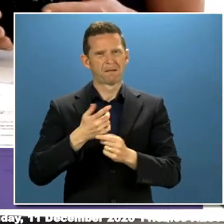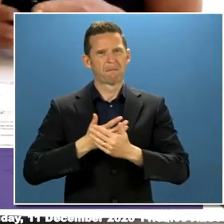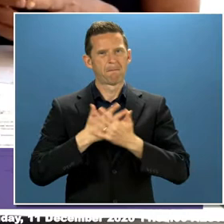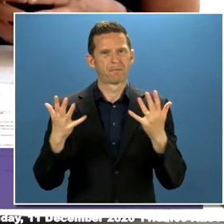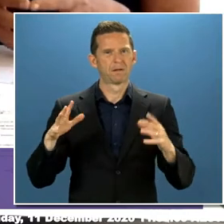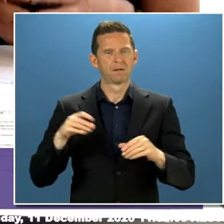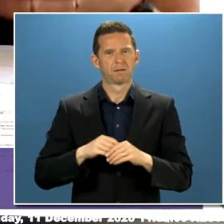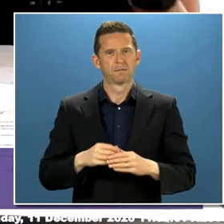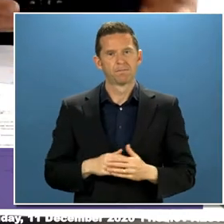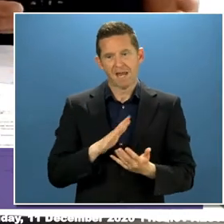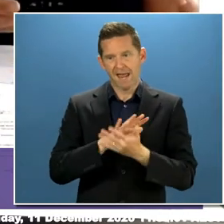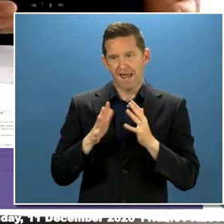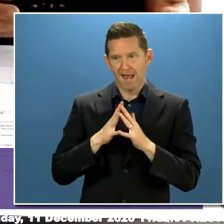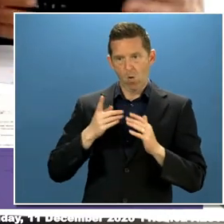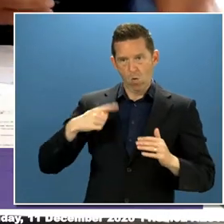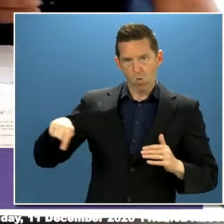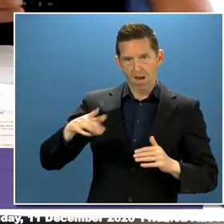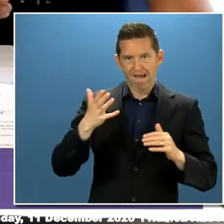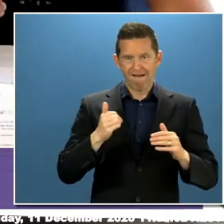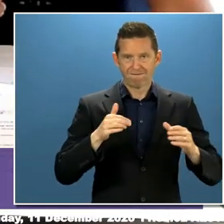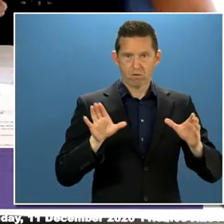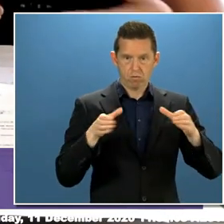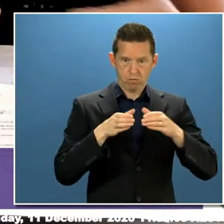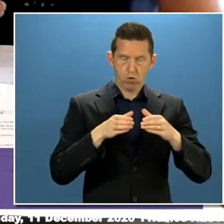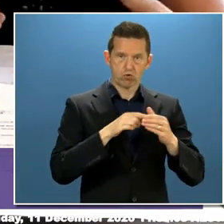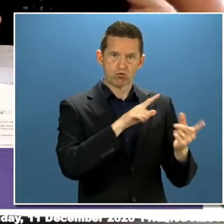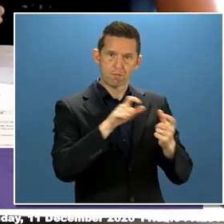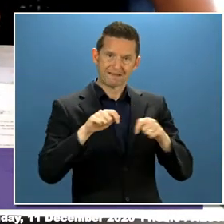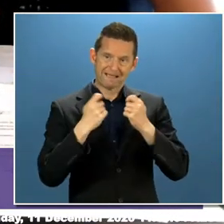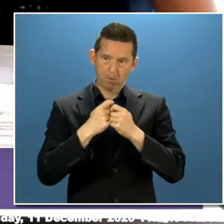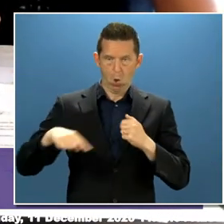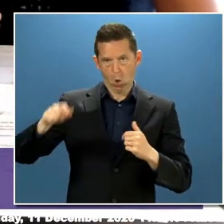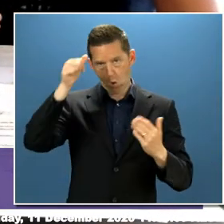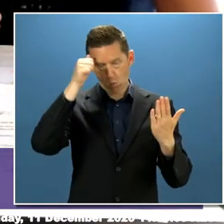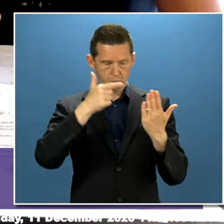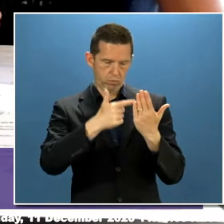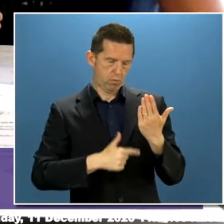How do you have a recruitment team that has these values front and centre, and